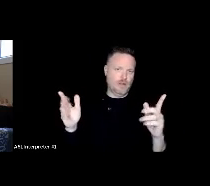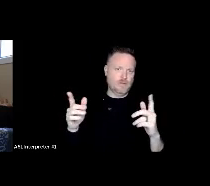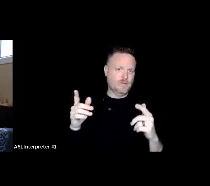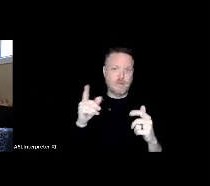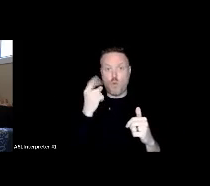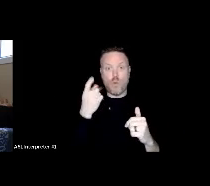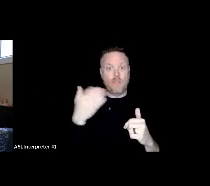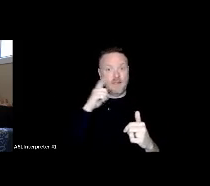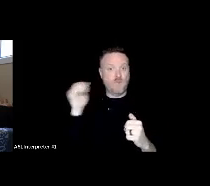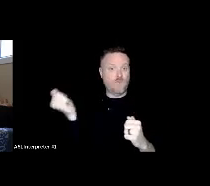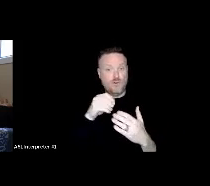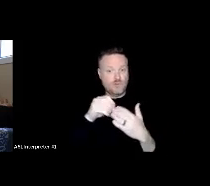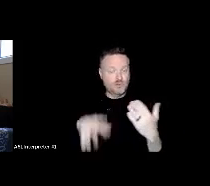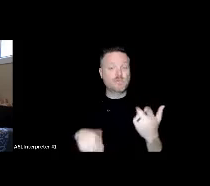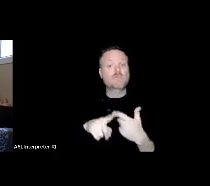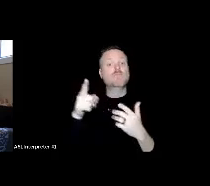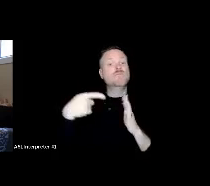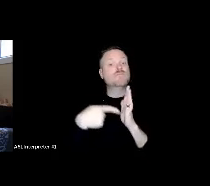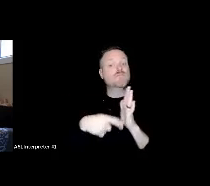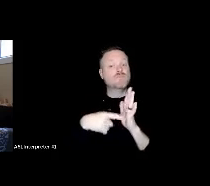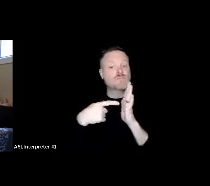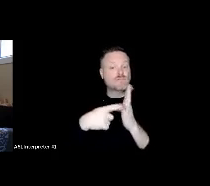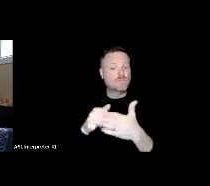The research shows that 70% of students will get better in 28 days.